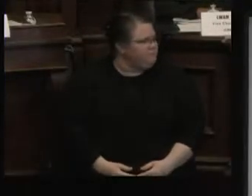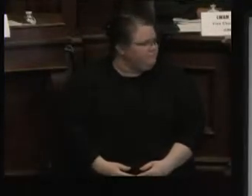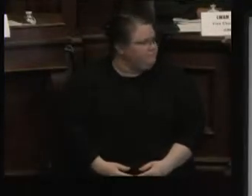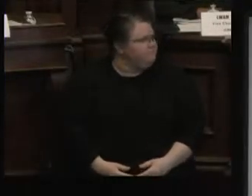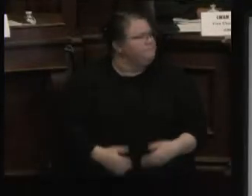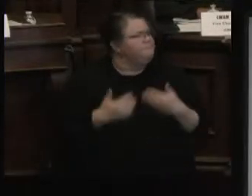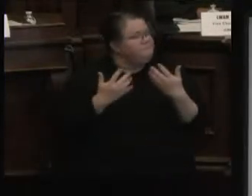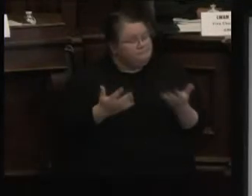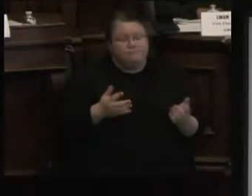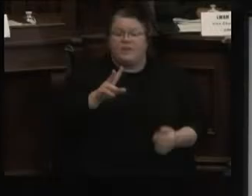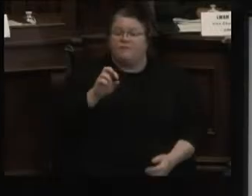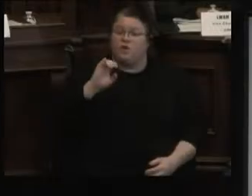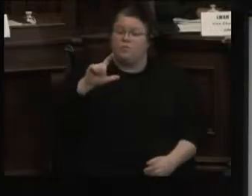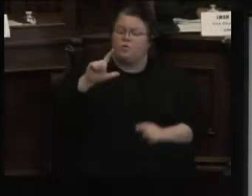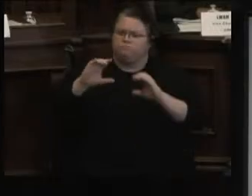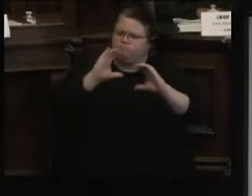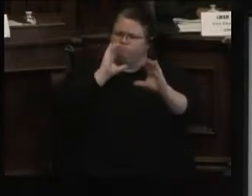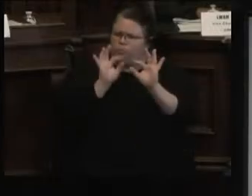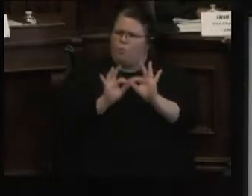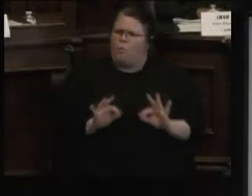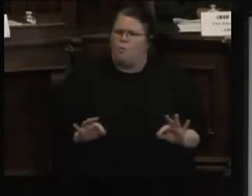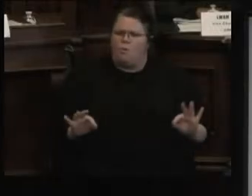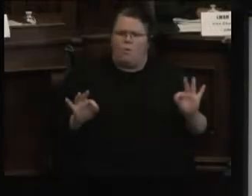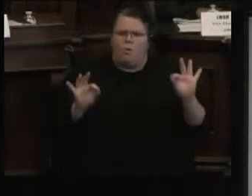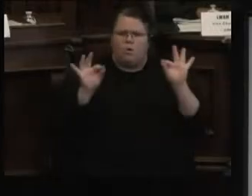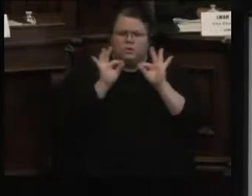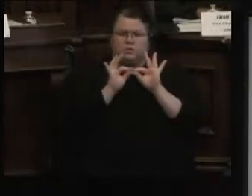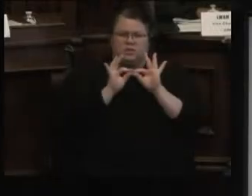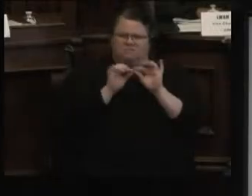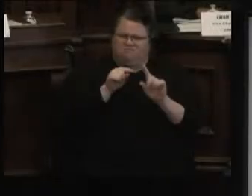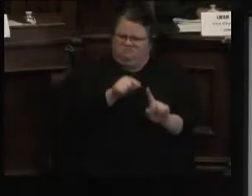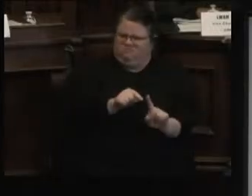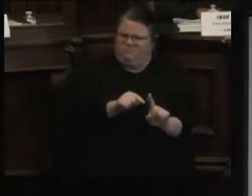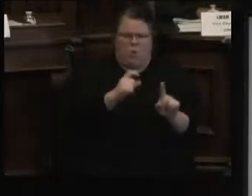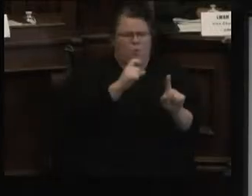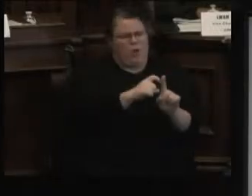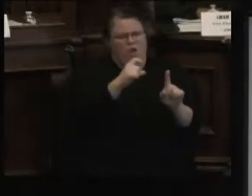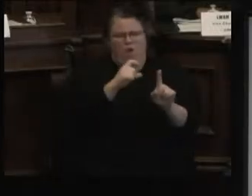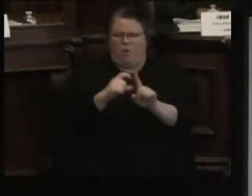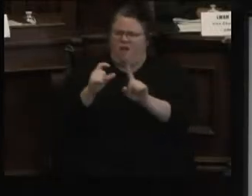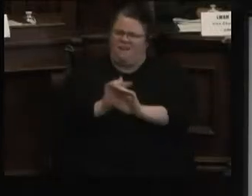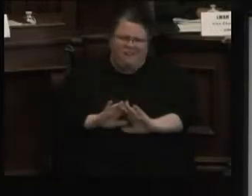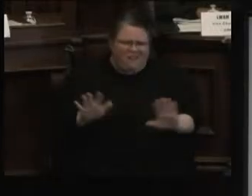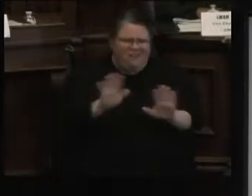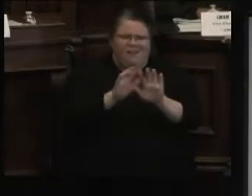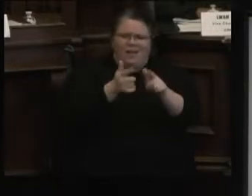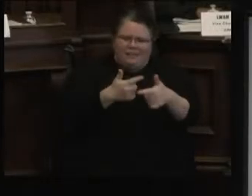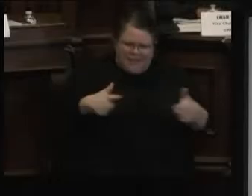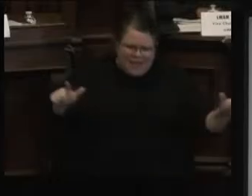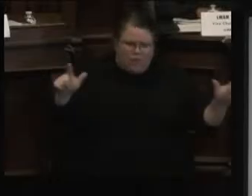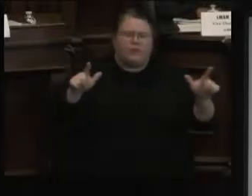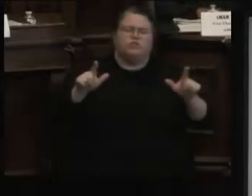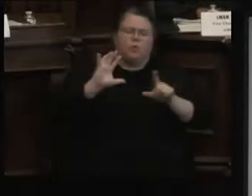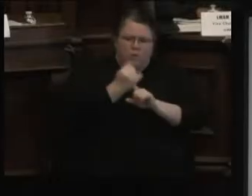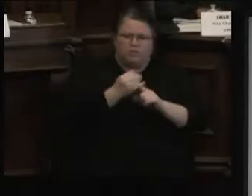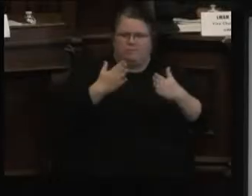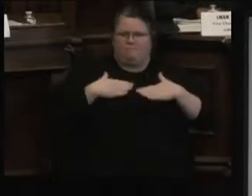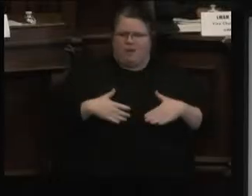changes again very soon. So verbal communication is very